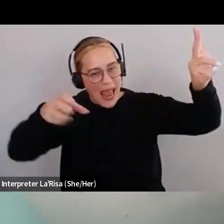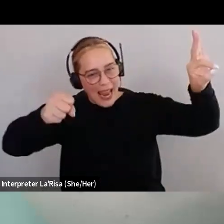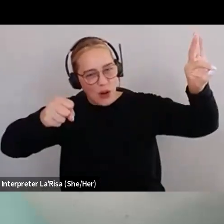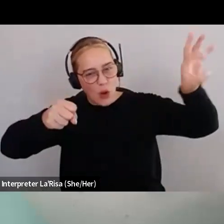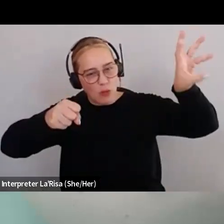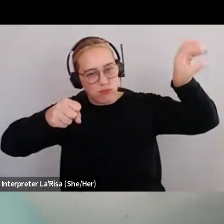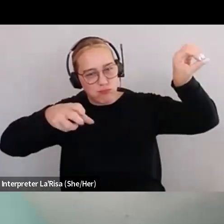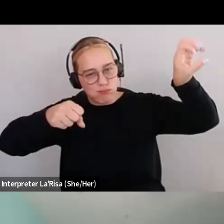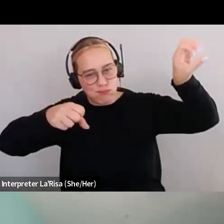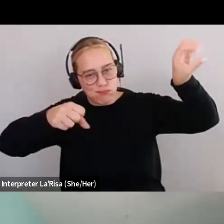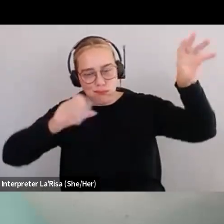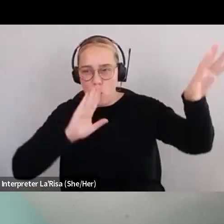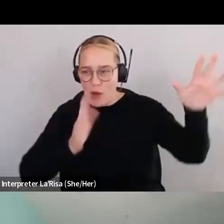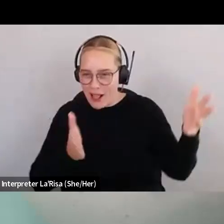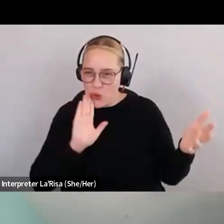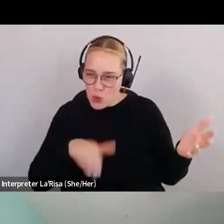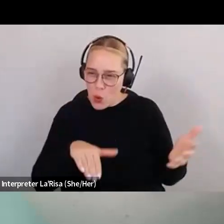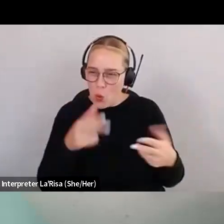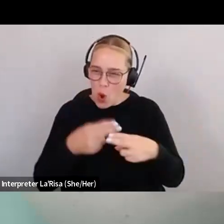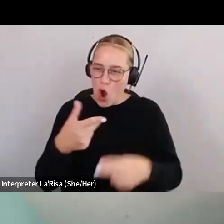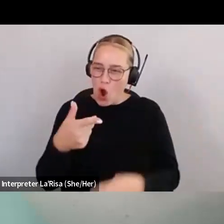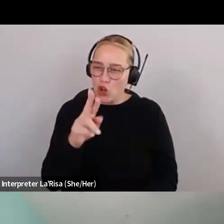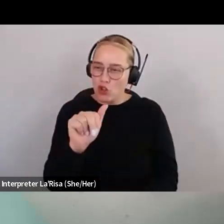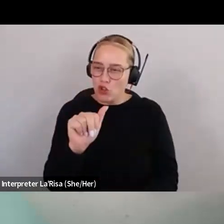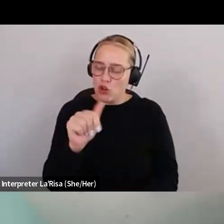things like the grabber thing. I know what I'm talking about. It has a